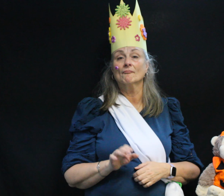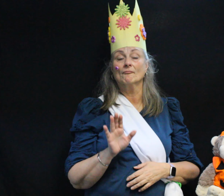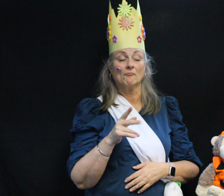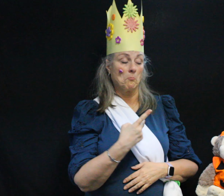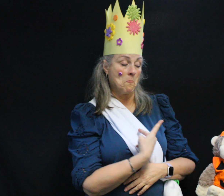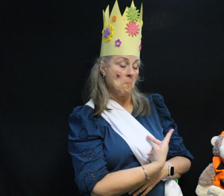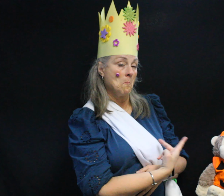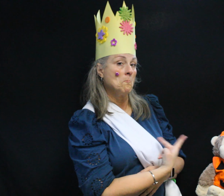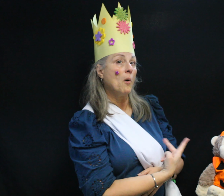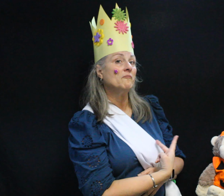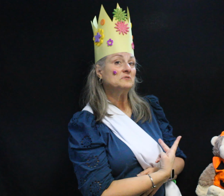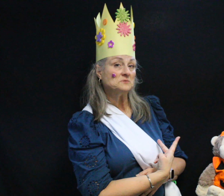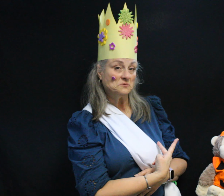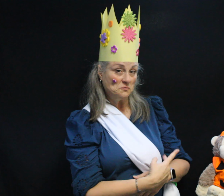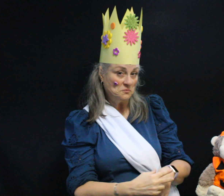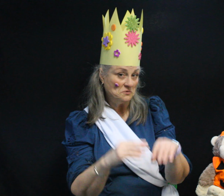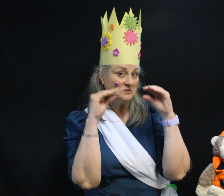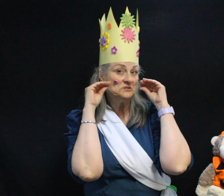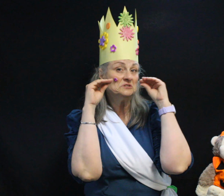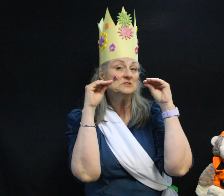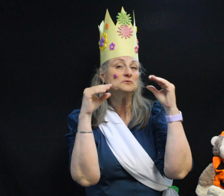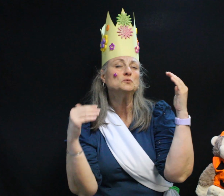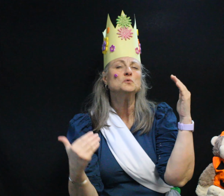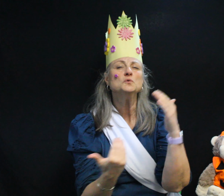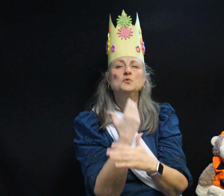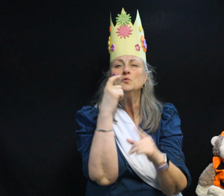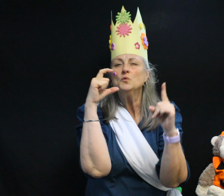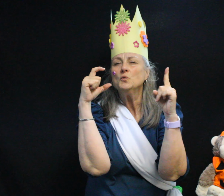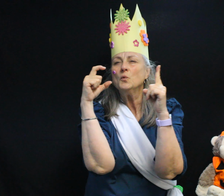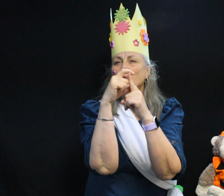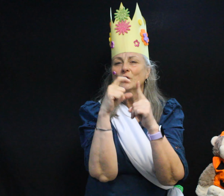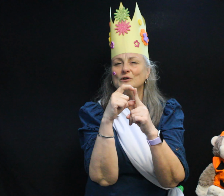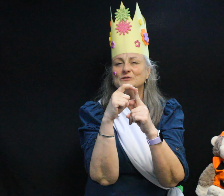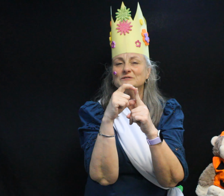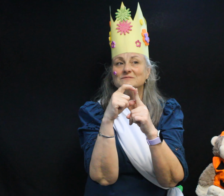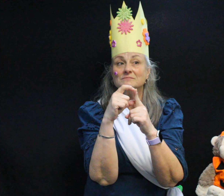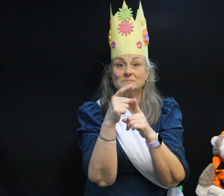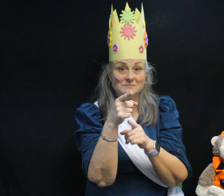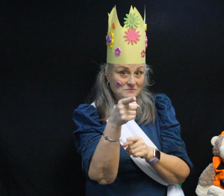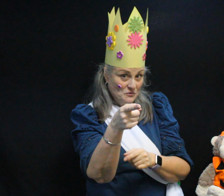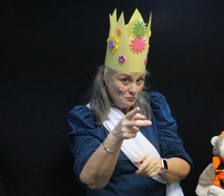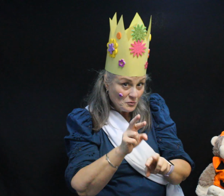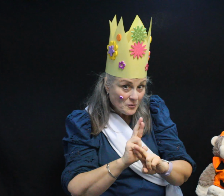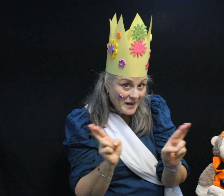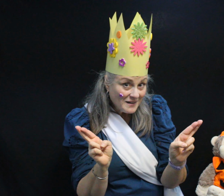We will teach you some new words related to Halloween. Are you ready?